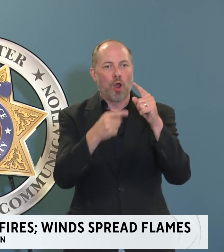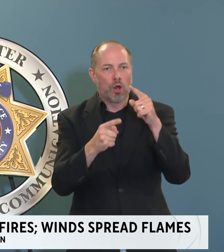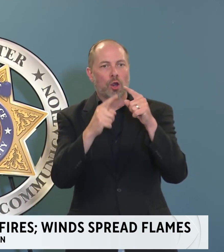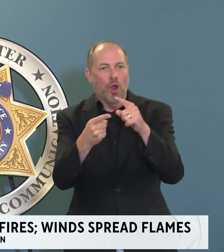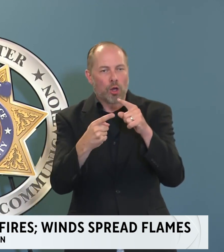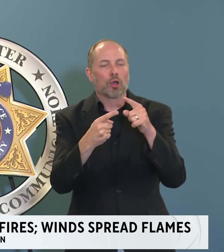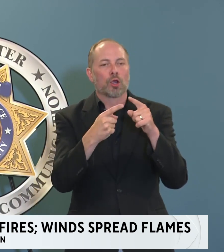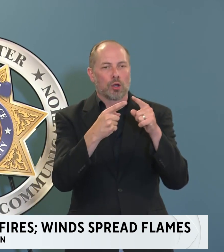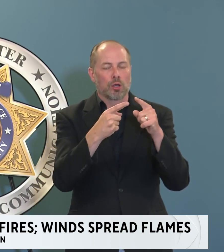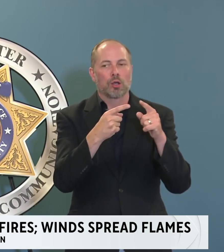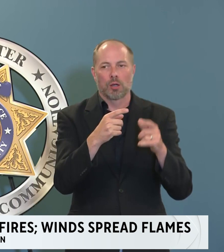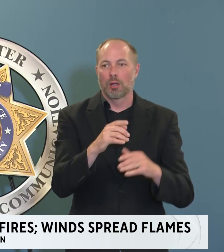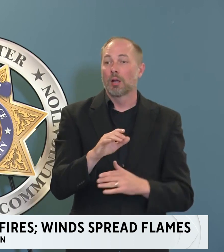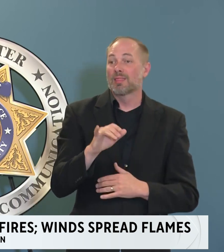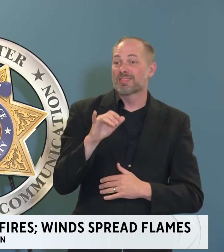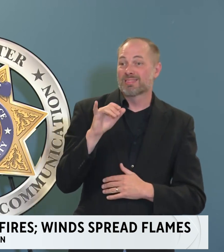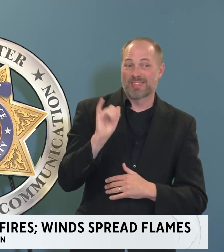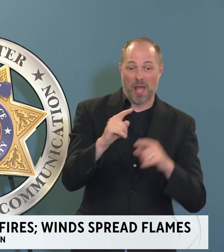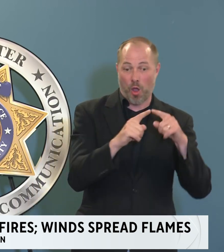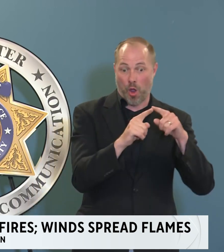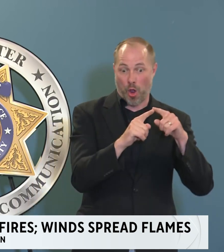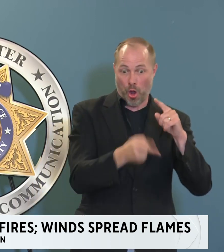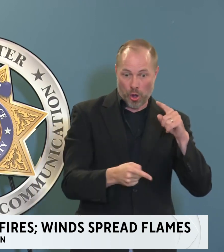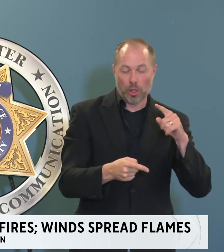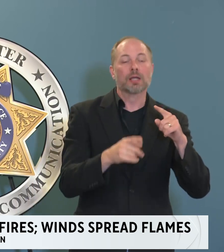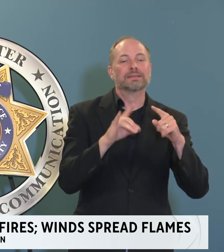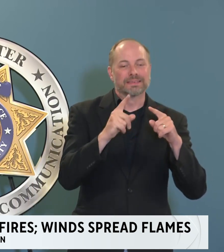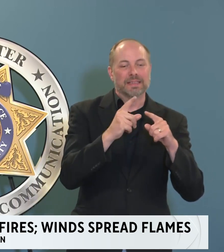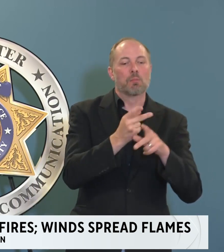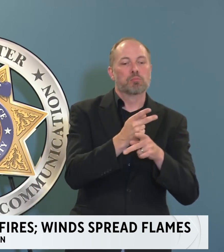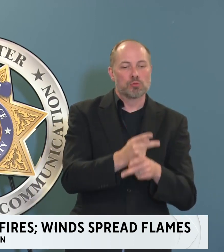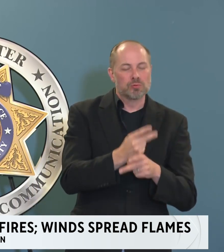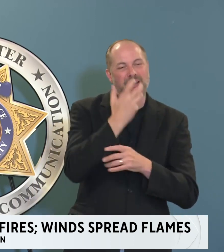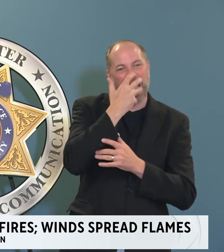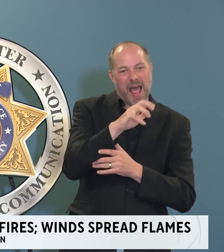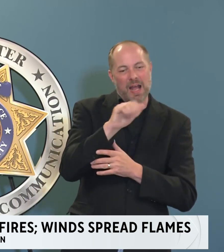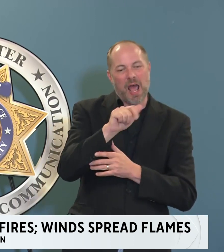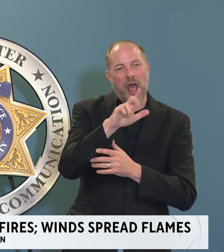POWERLINES AND HE DETERMINED SIGNIFICANT EVIDENCE OF